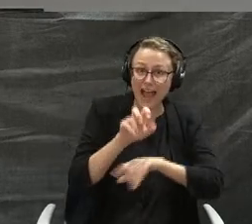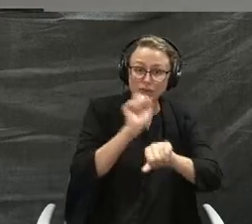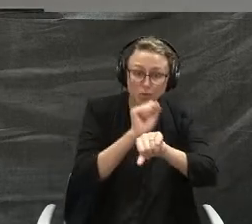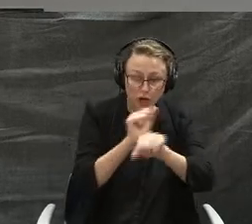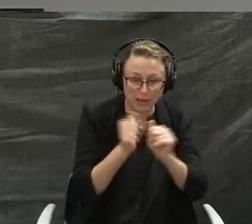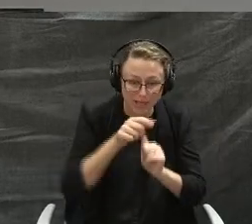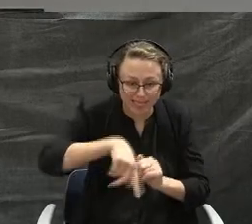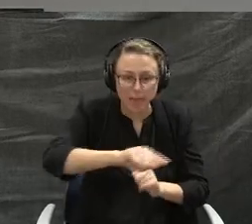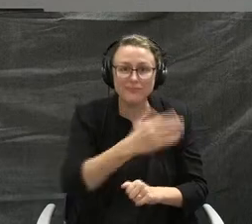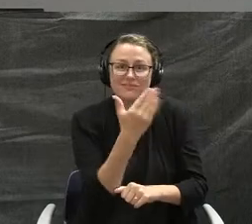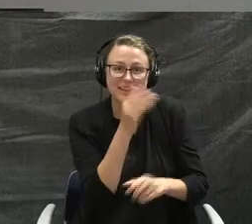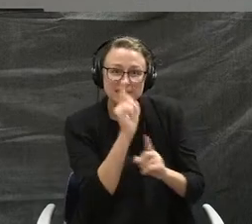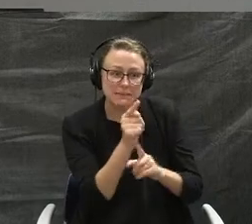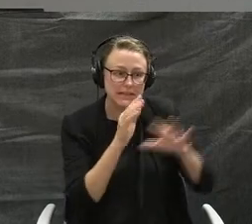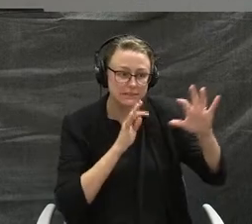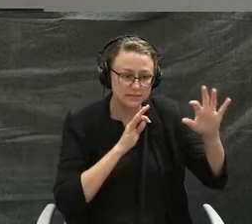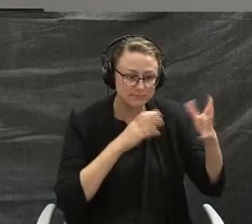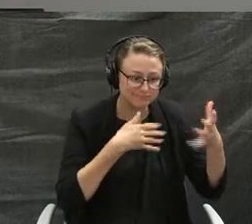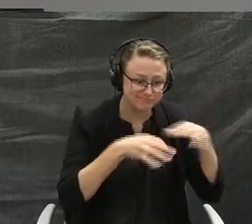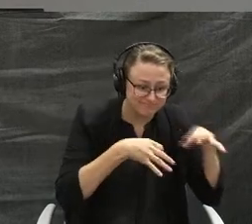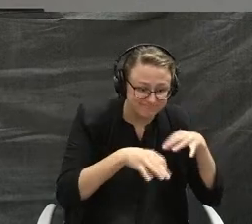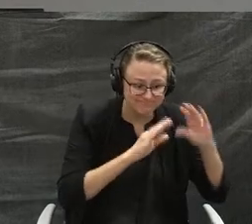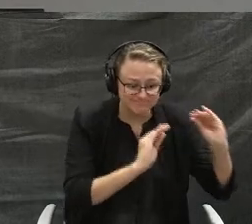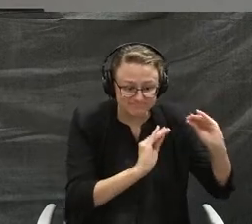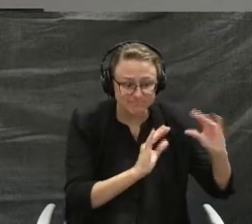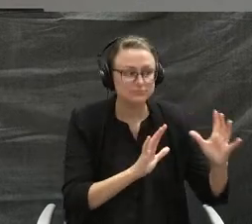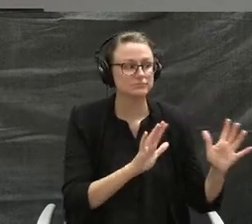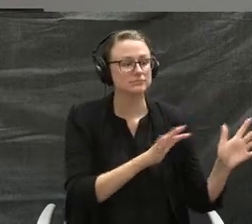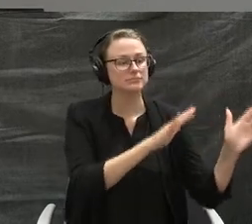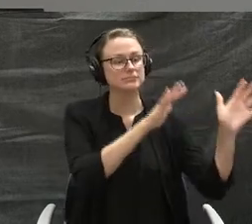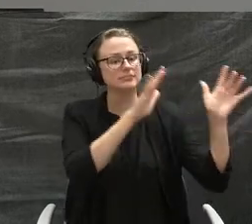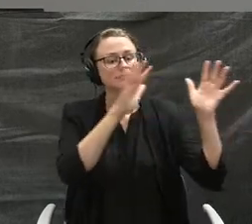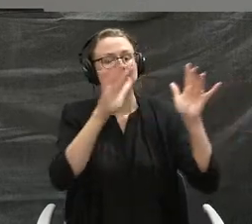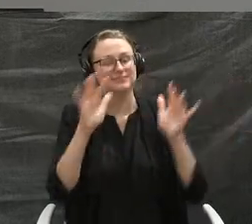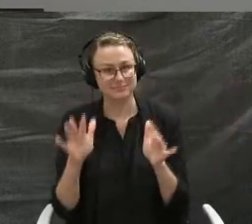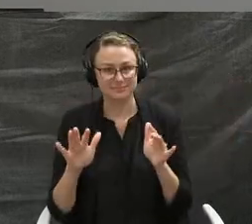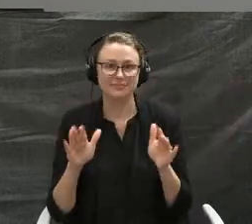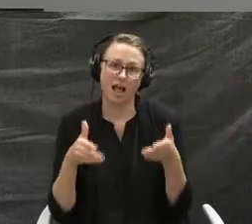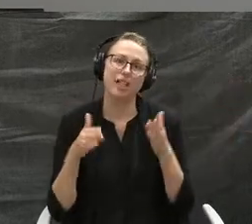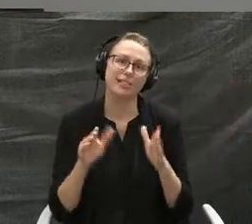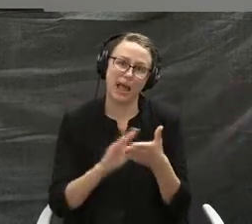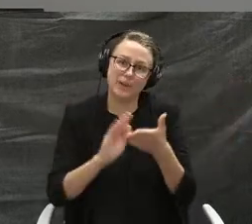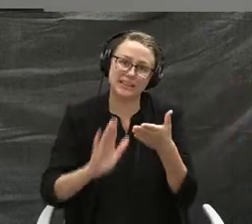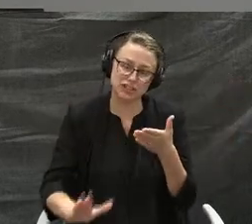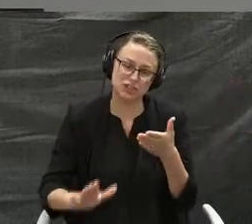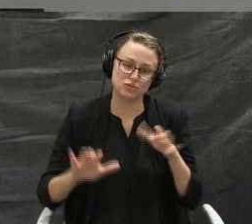instructions out of that 95 minutes and then also allowing those students then to do some practice and then the teacher